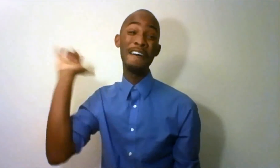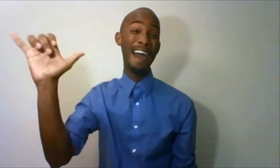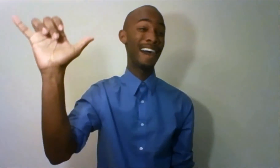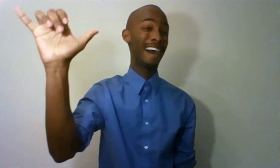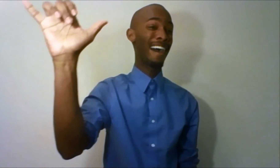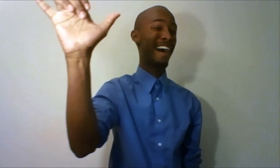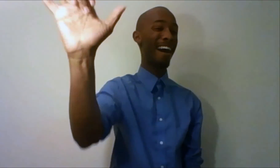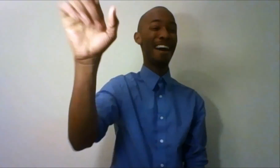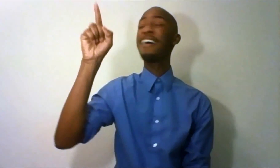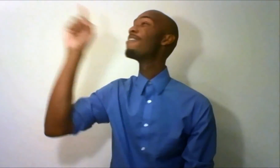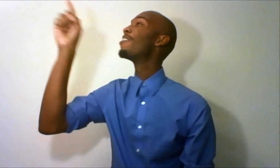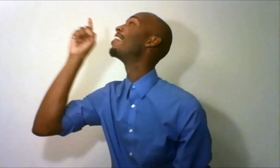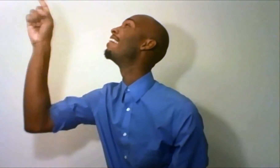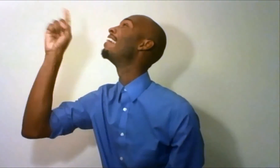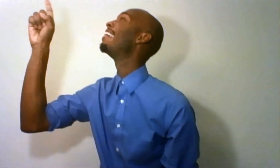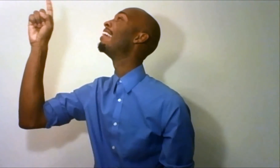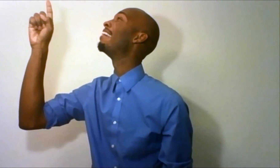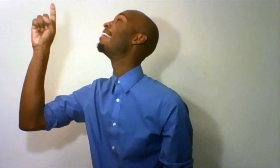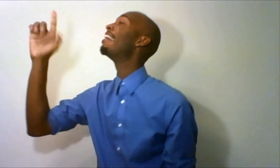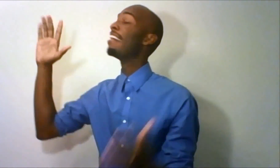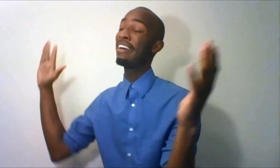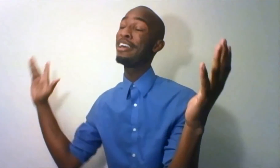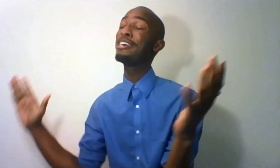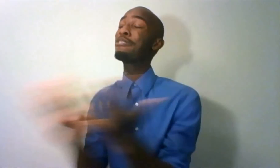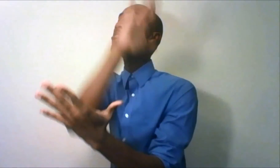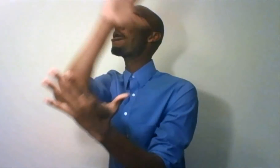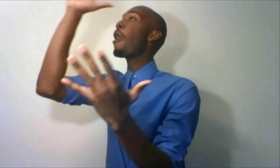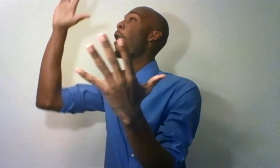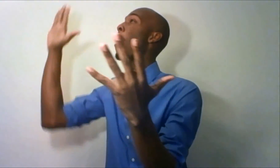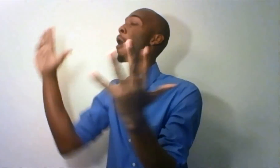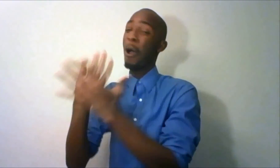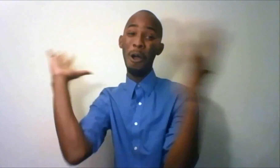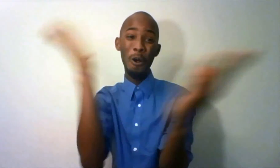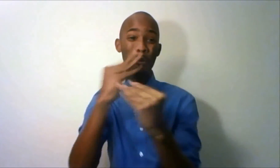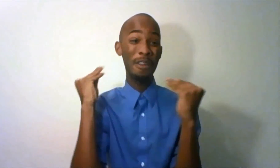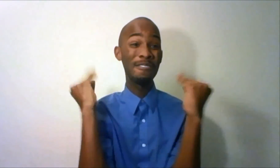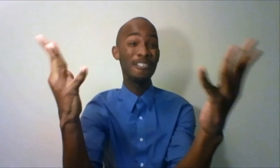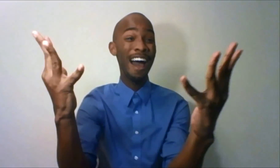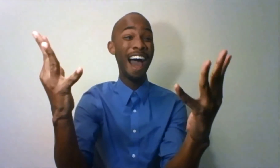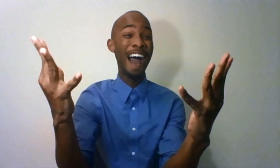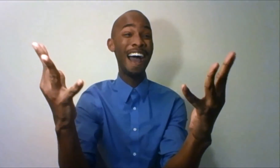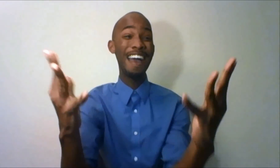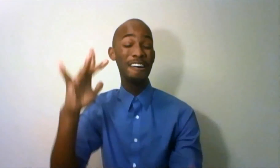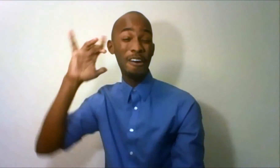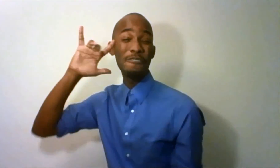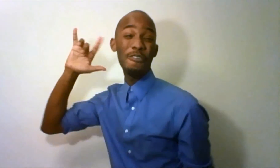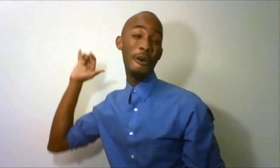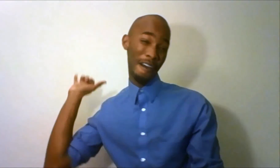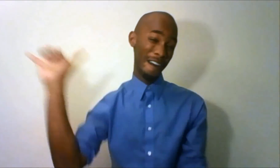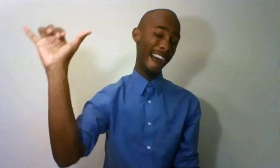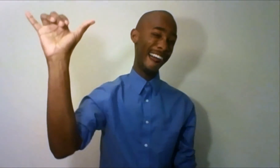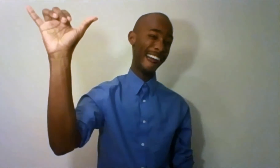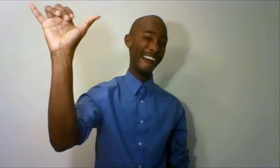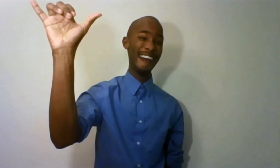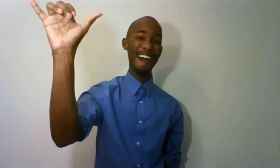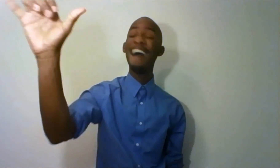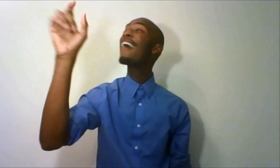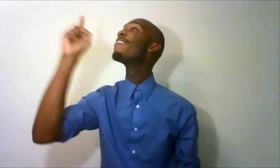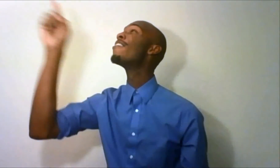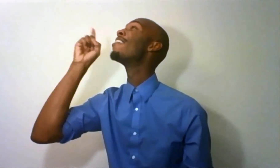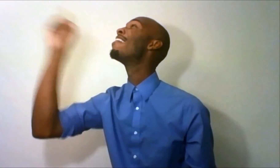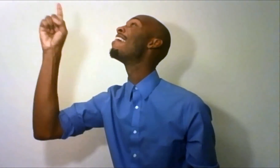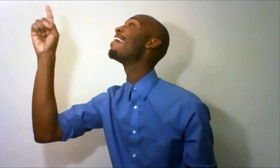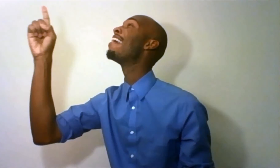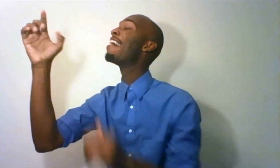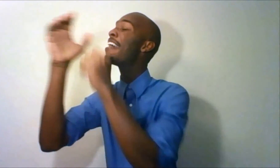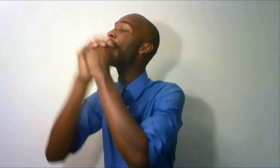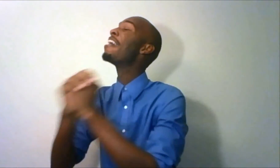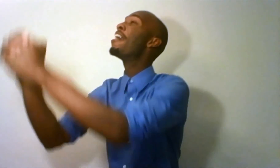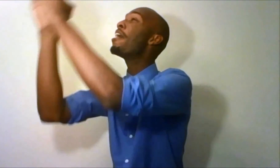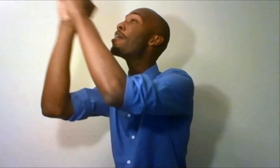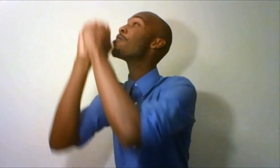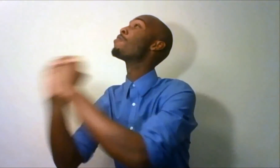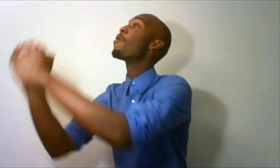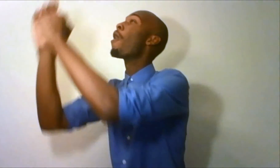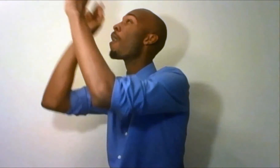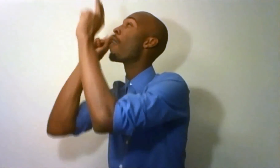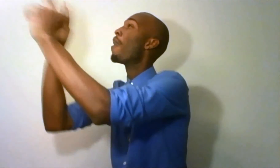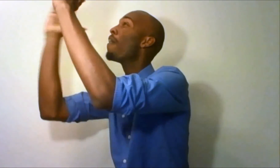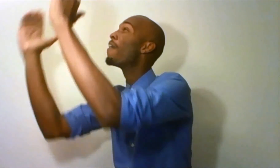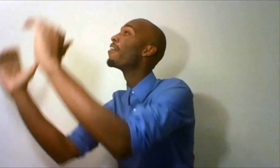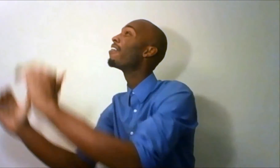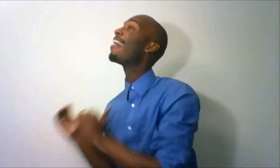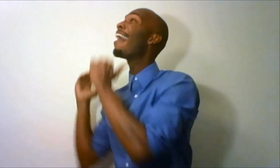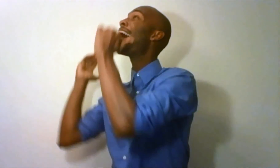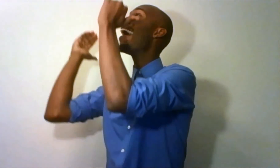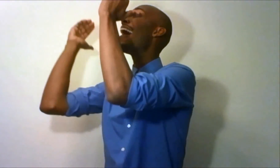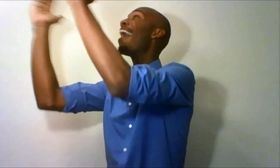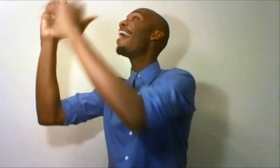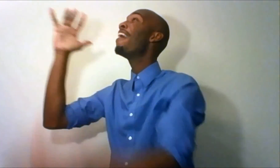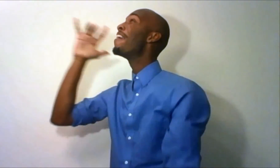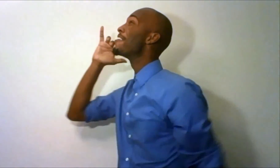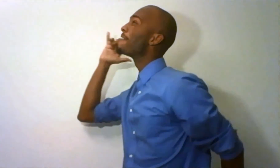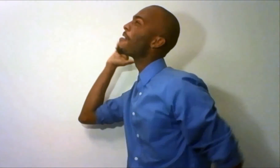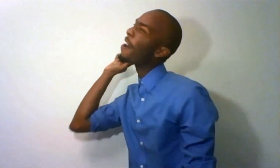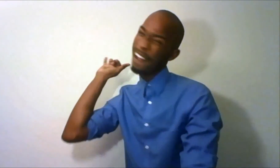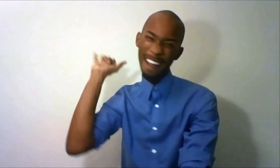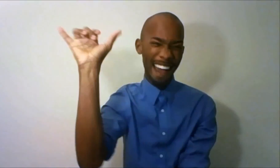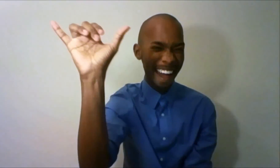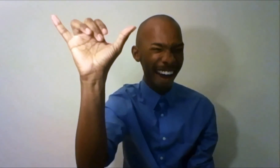Forever he is glorified Forever he is lifted high